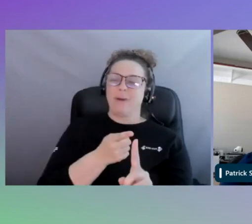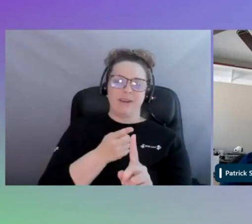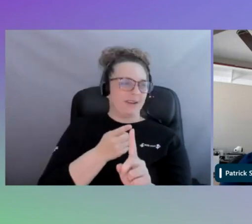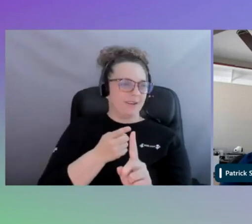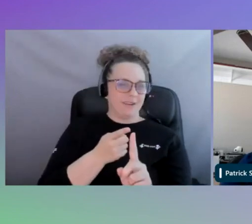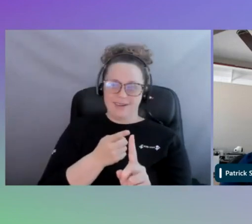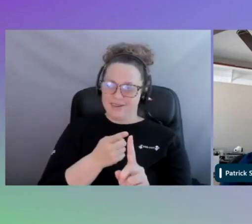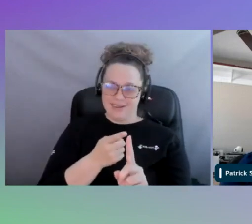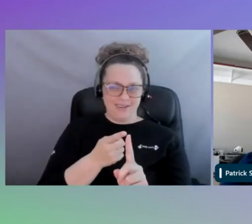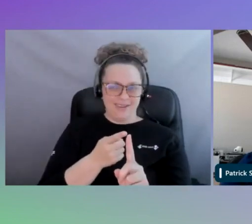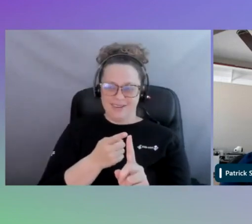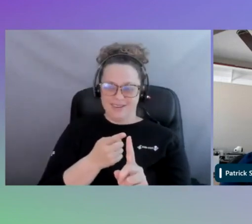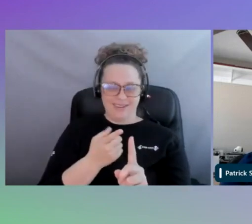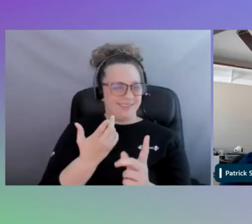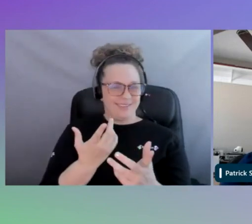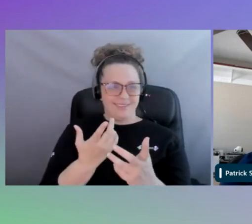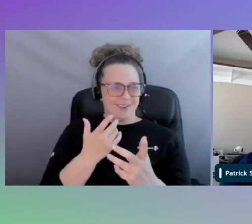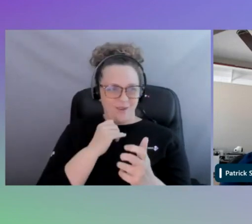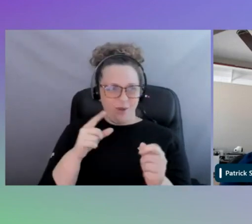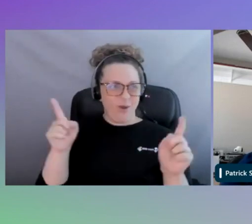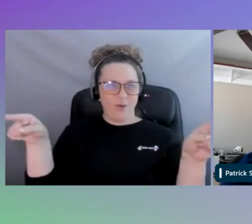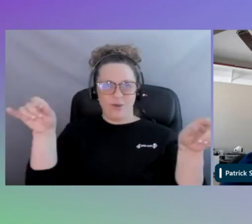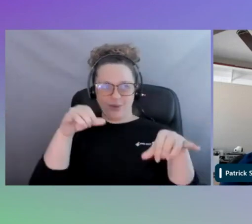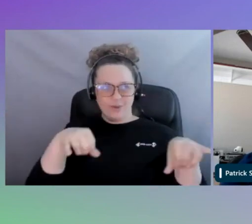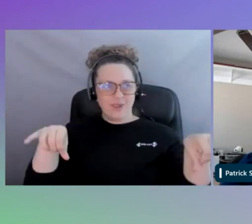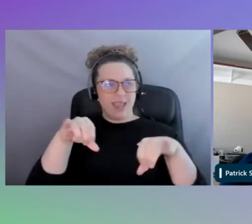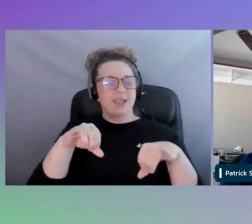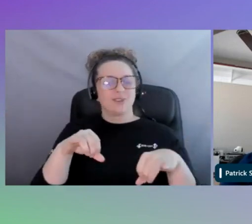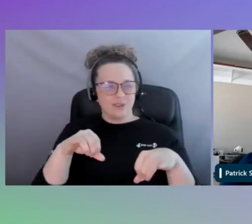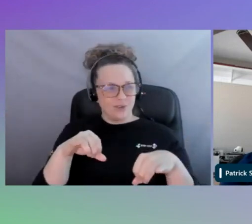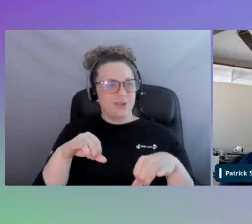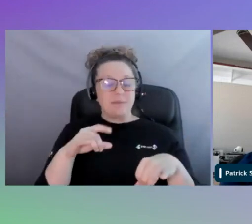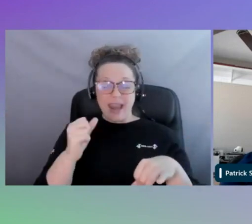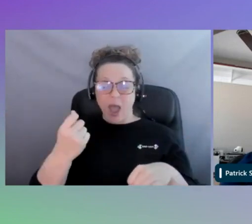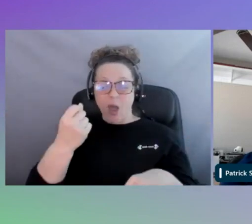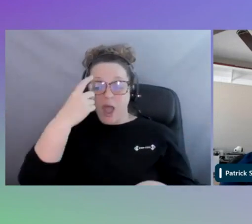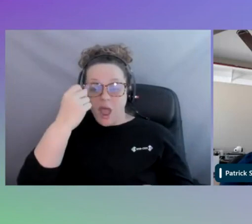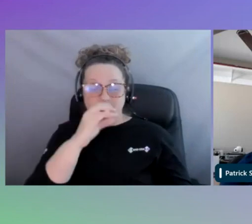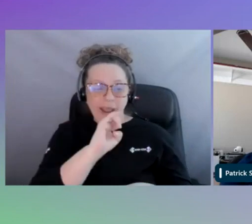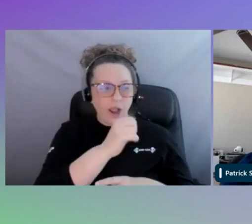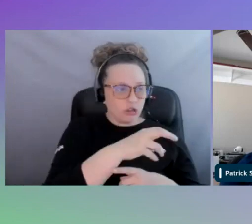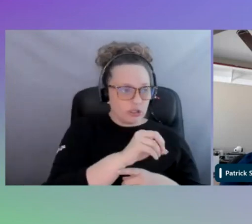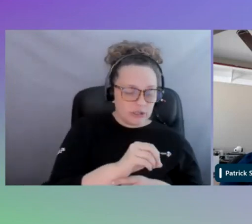standard set. So I appreciate that. Next question would be how